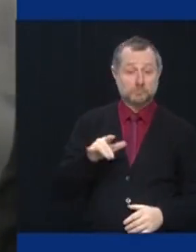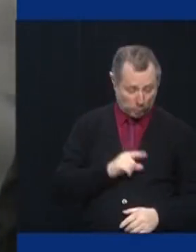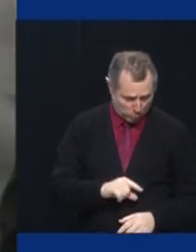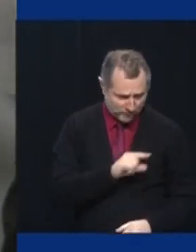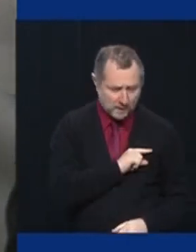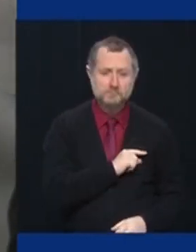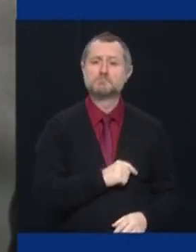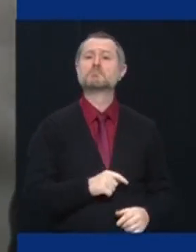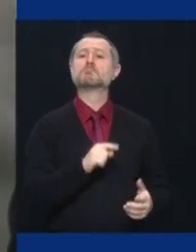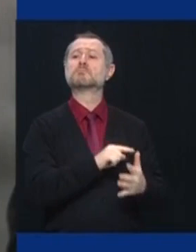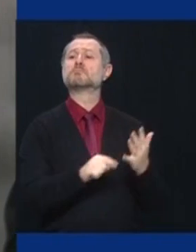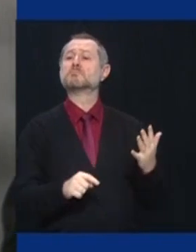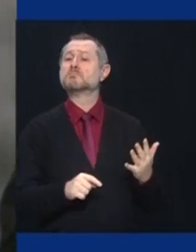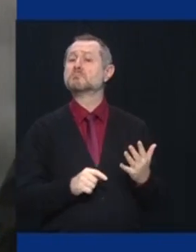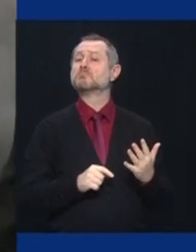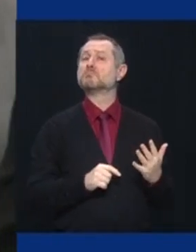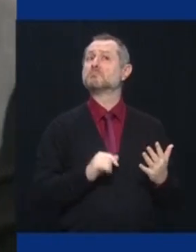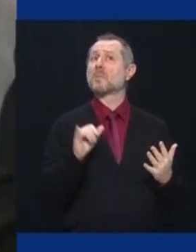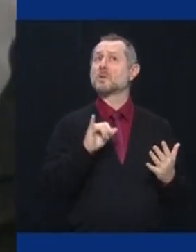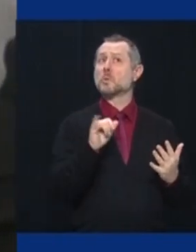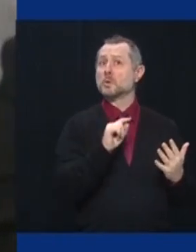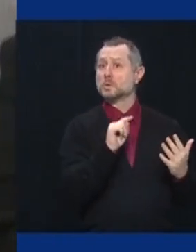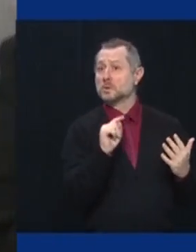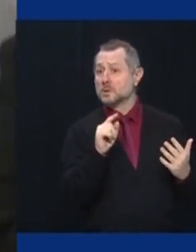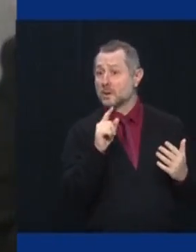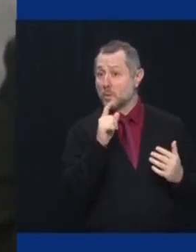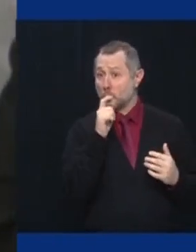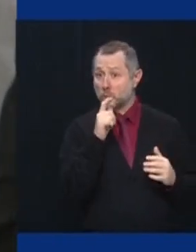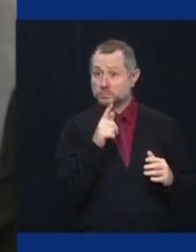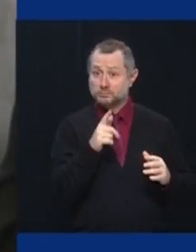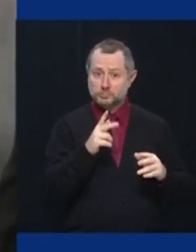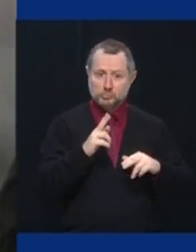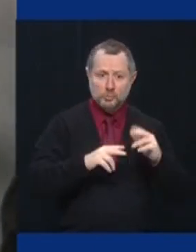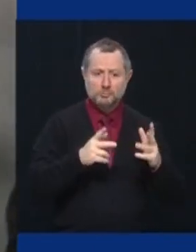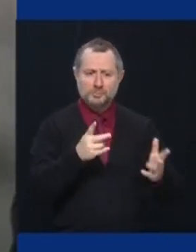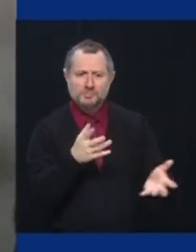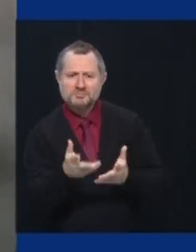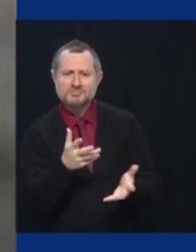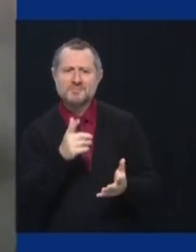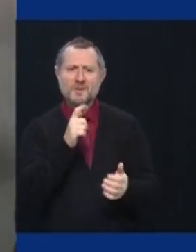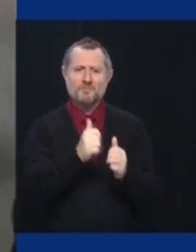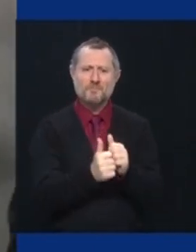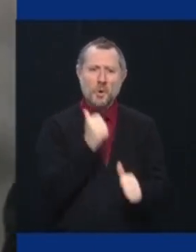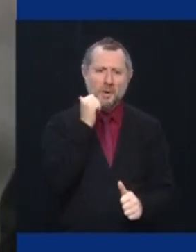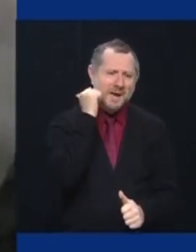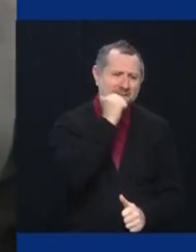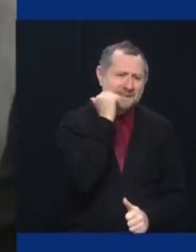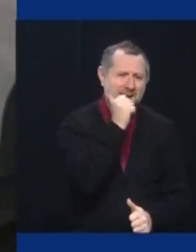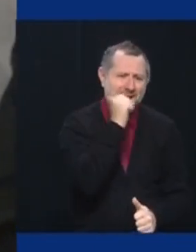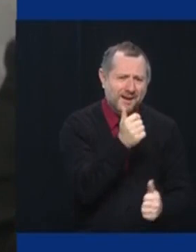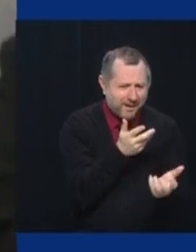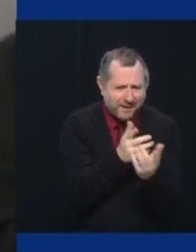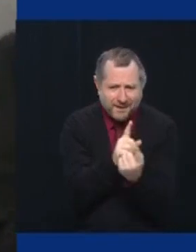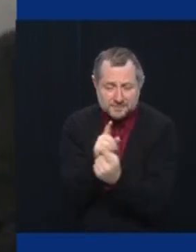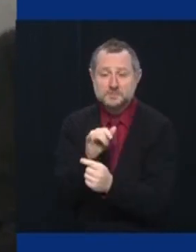AVAILABLE. ESSENTIAL PUBLIC WORKERS WILL ALSO BE AVAILABLE. PUBLIC FACING BUILDING WORKERS